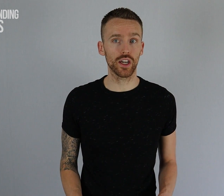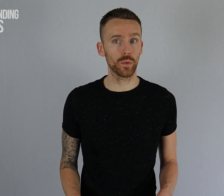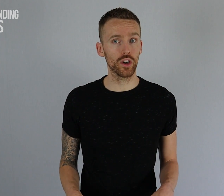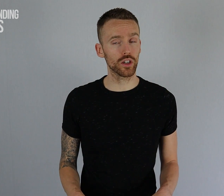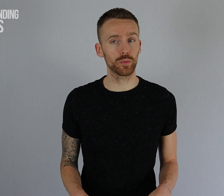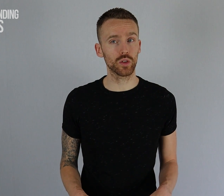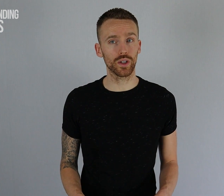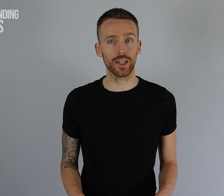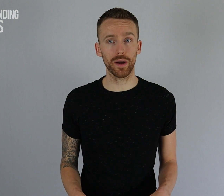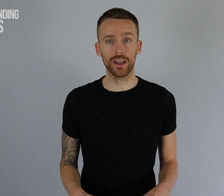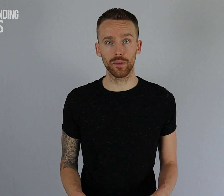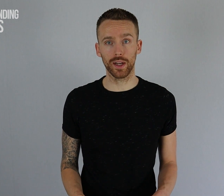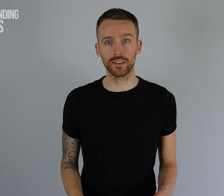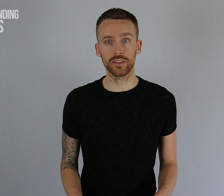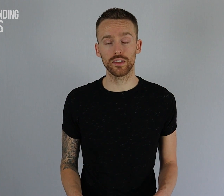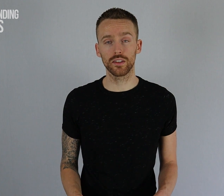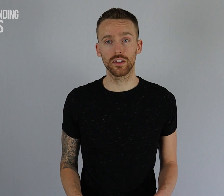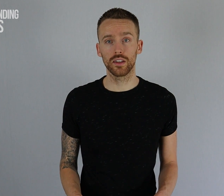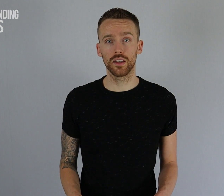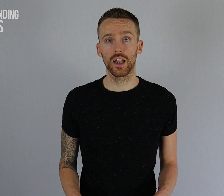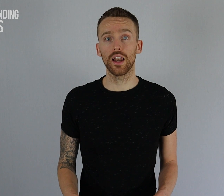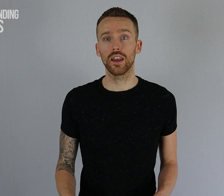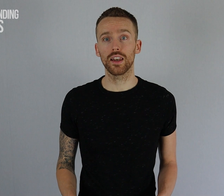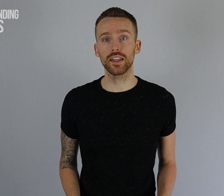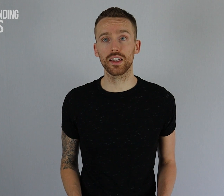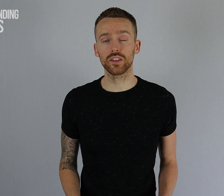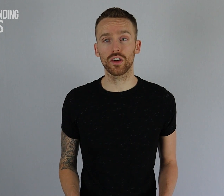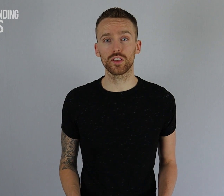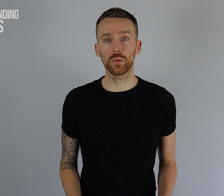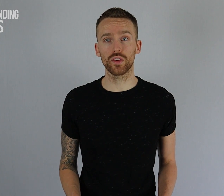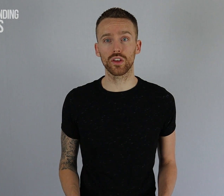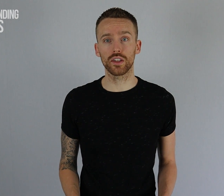video, we're not going to be talking about lip patterns. Let's get started with the sign